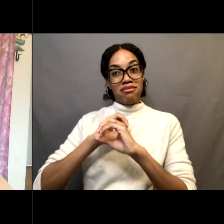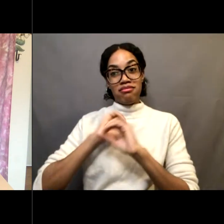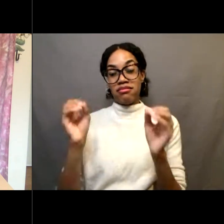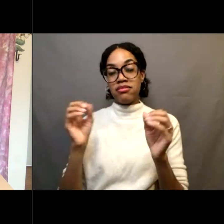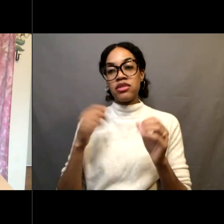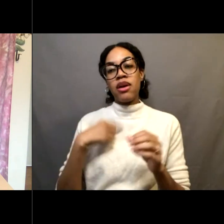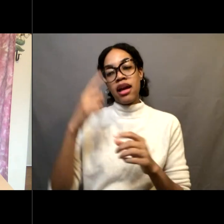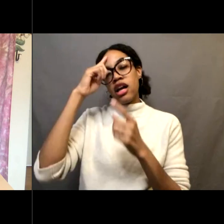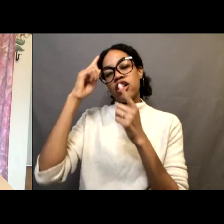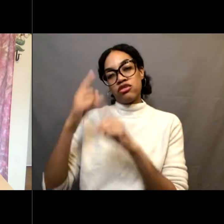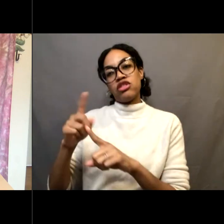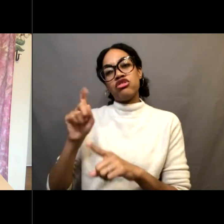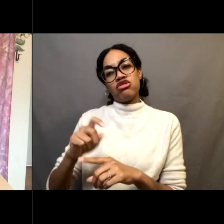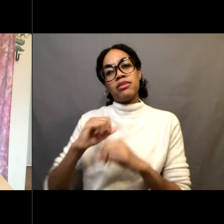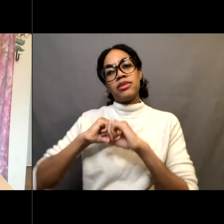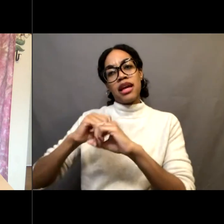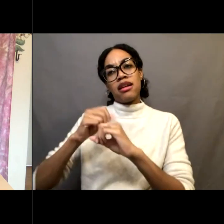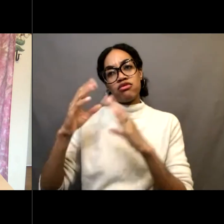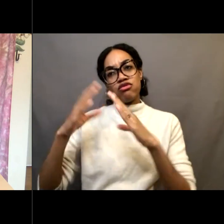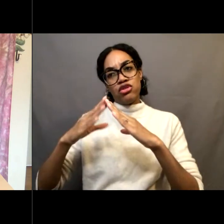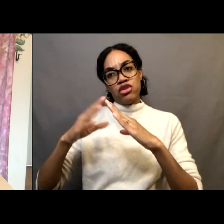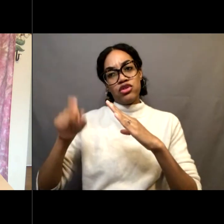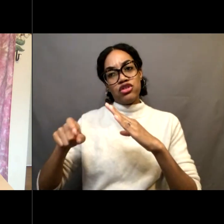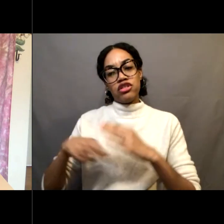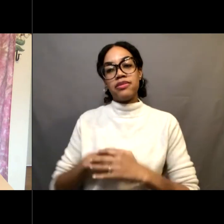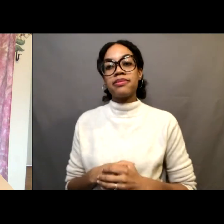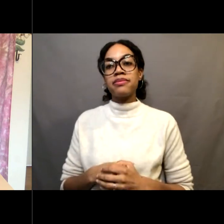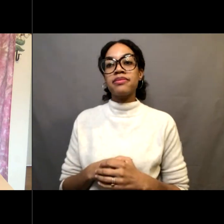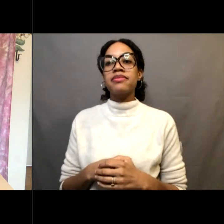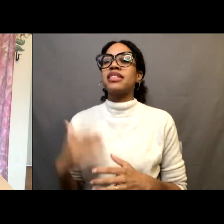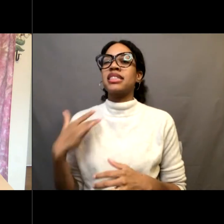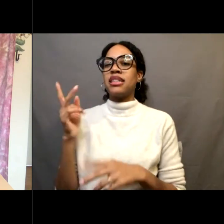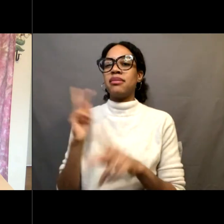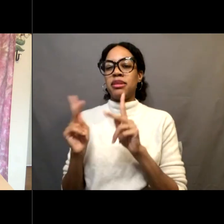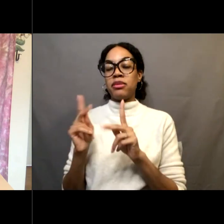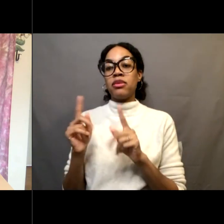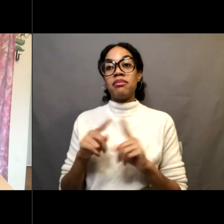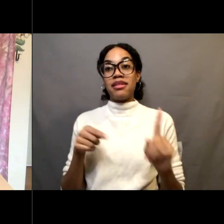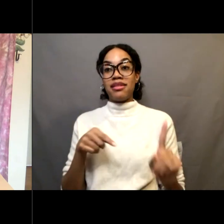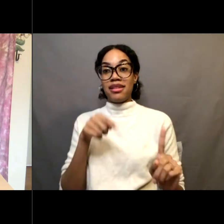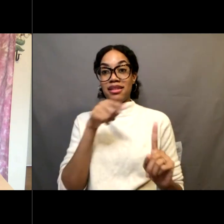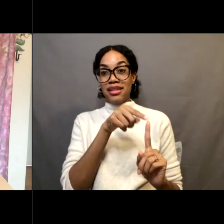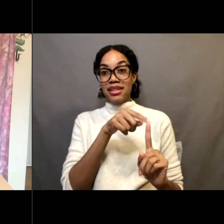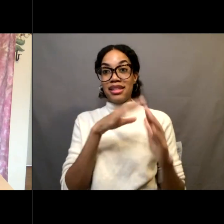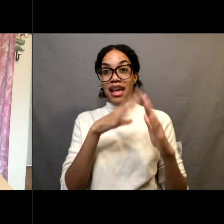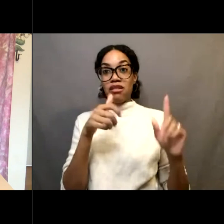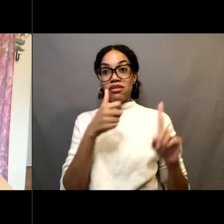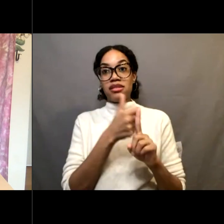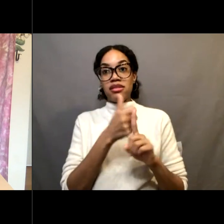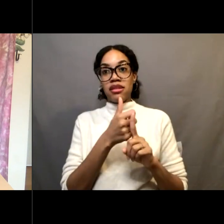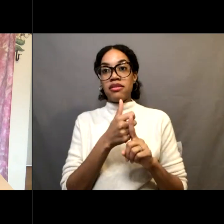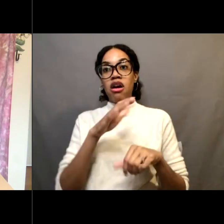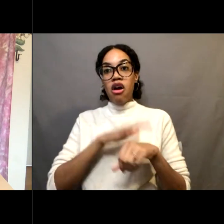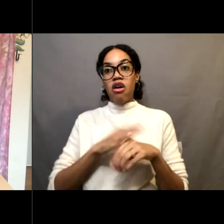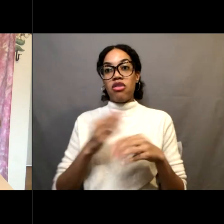to the roof and people normally do that but my house comes all the way to the ground. It is not protected from bottom flooding.